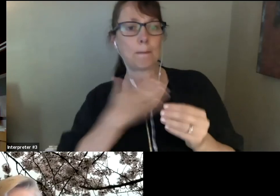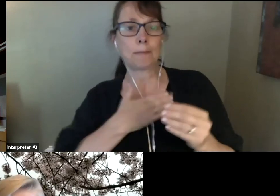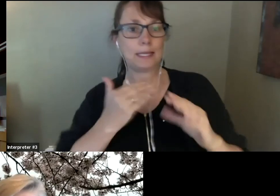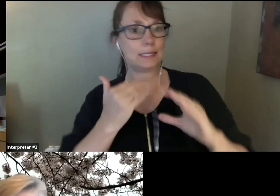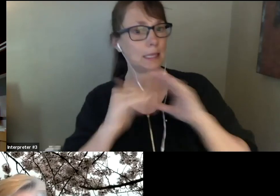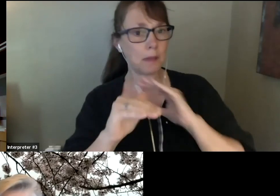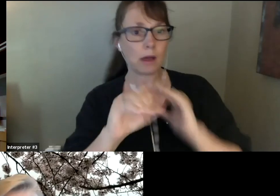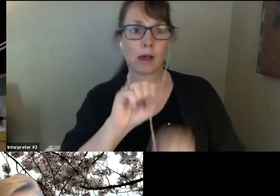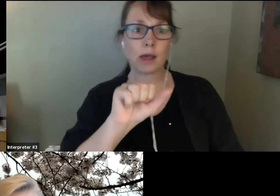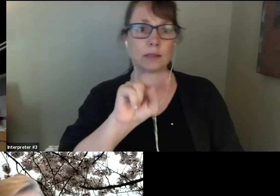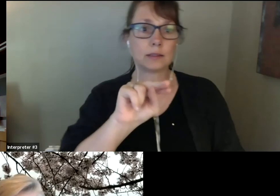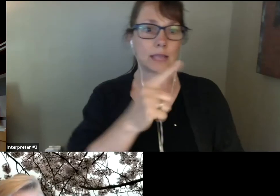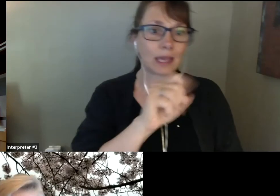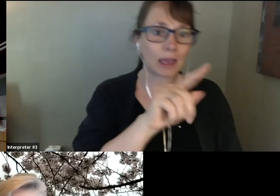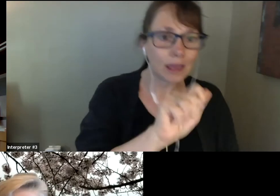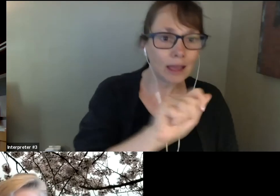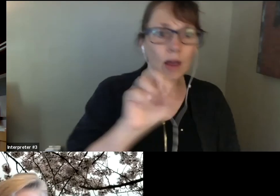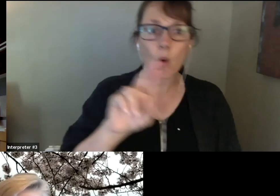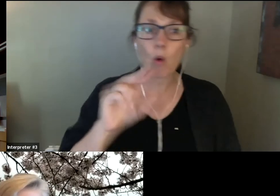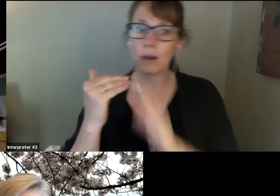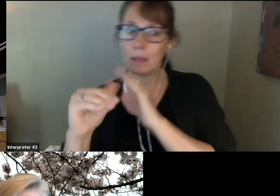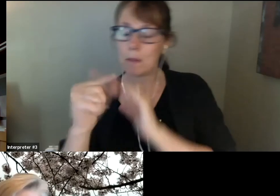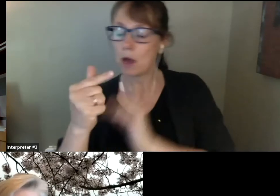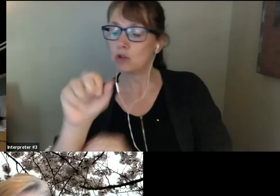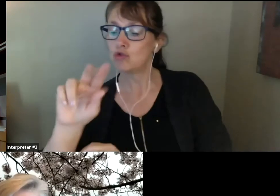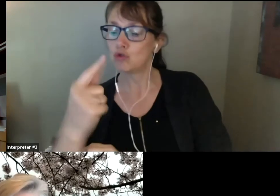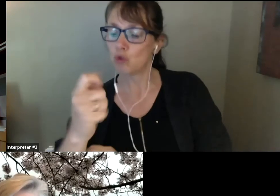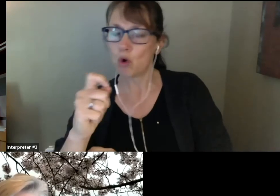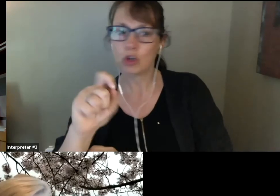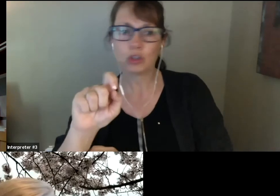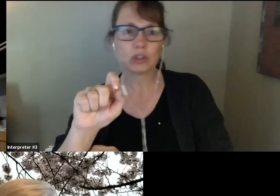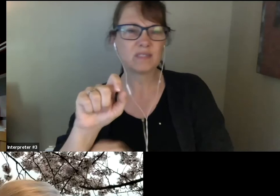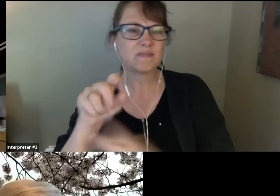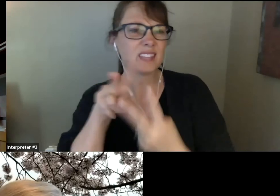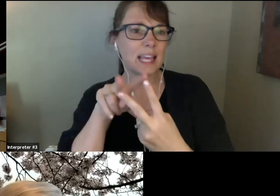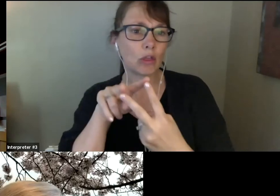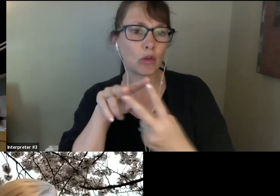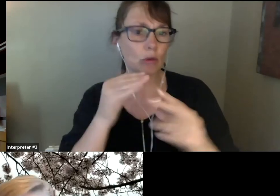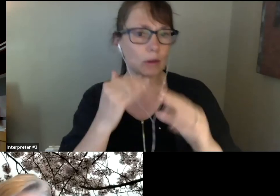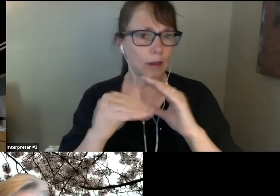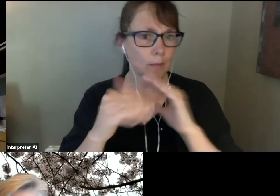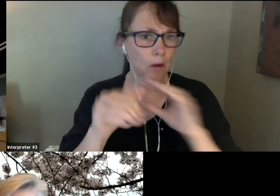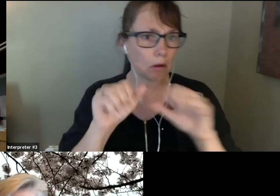or George with your ideas and to further communicate with them.